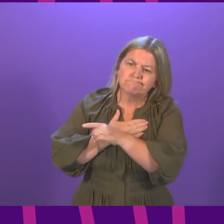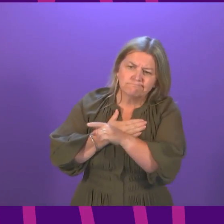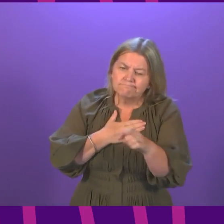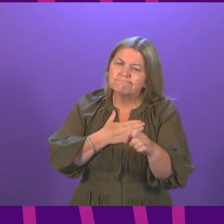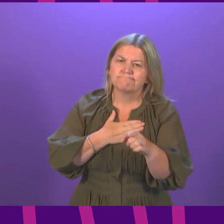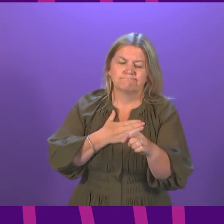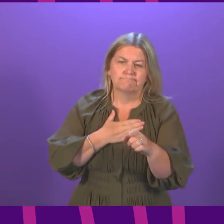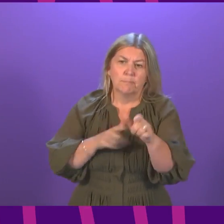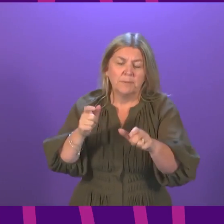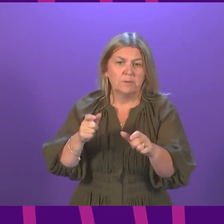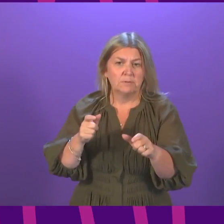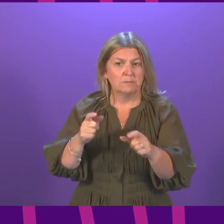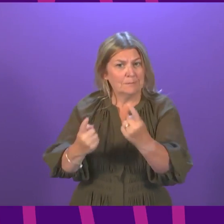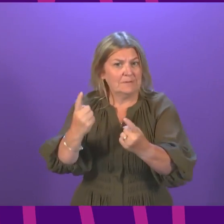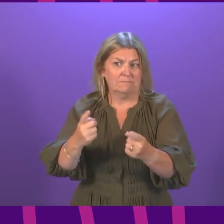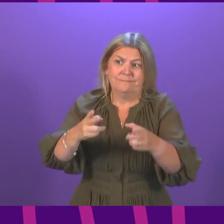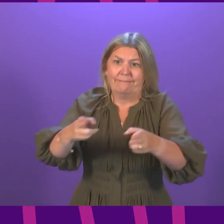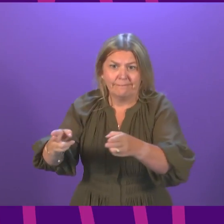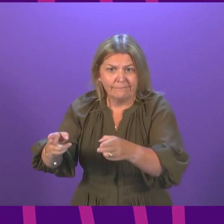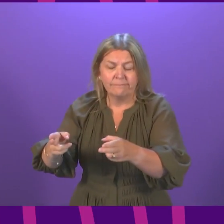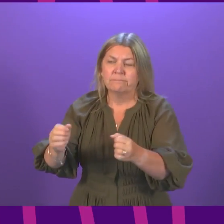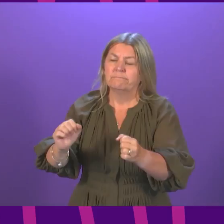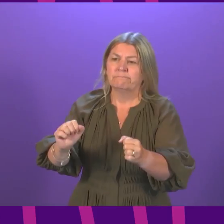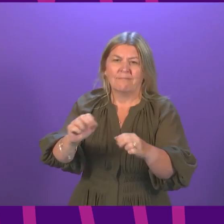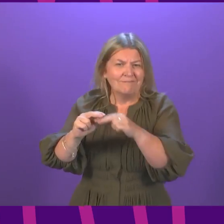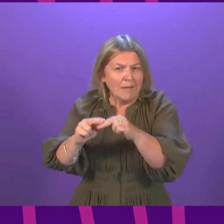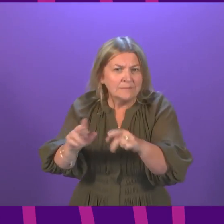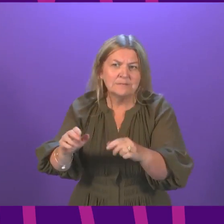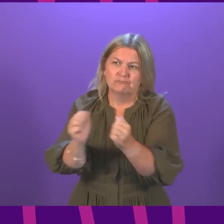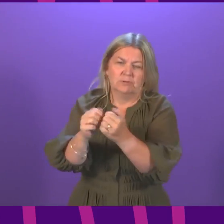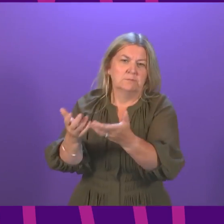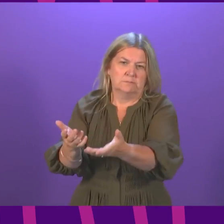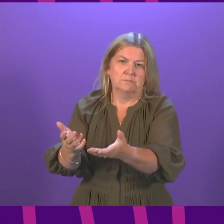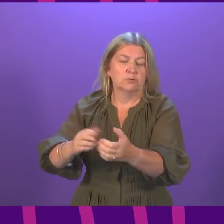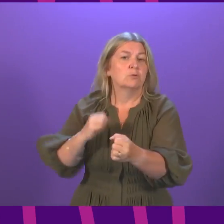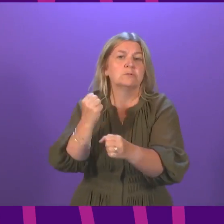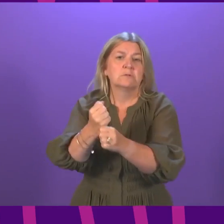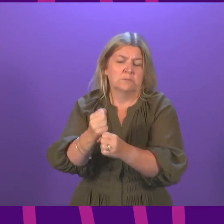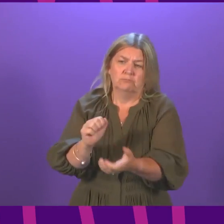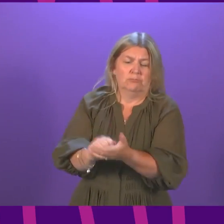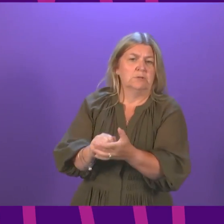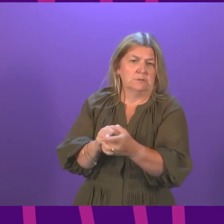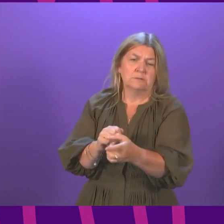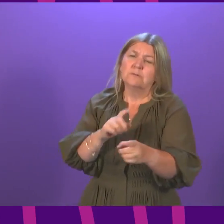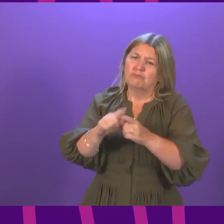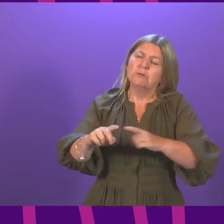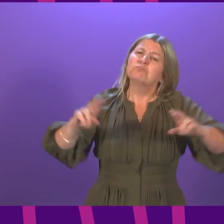The Scottish Government has rightly identified tackling drug-related stigma as a priority